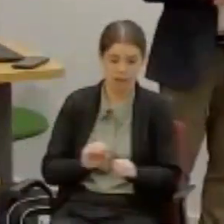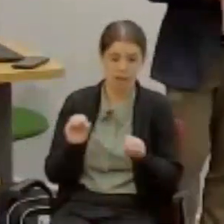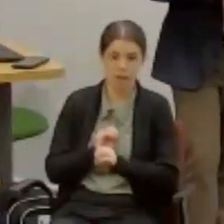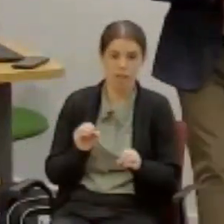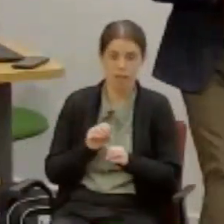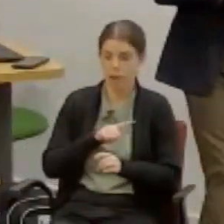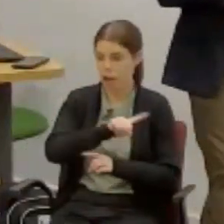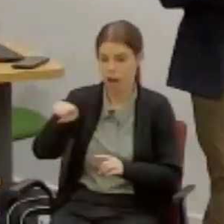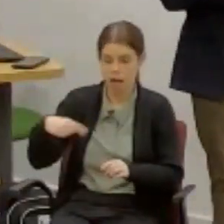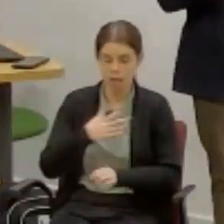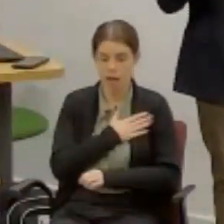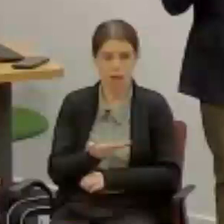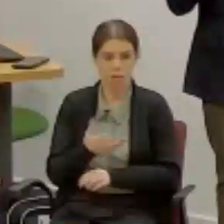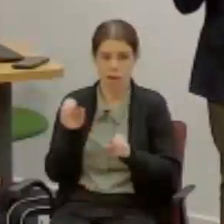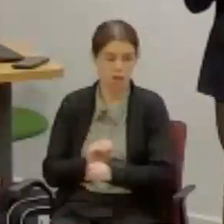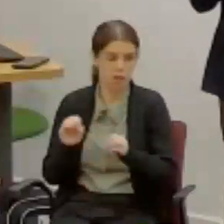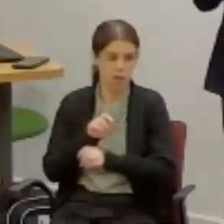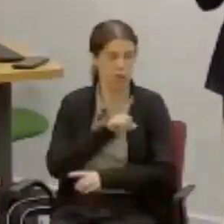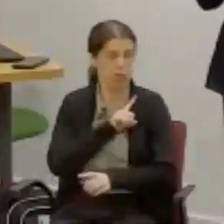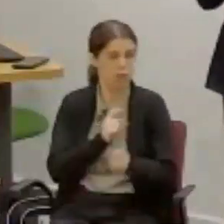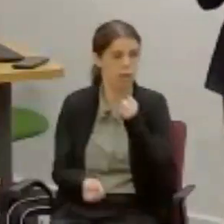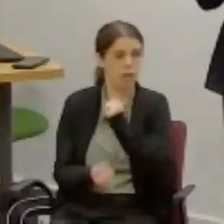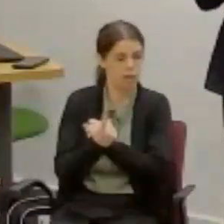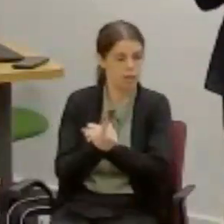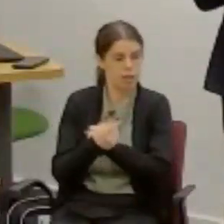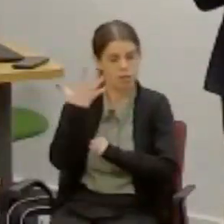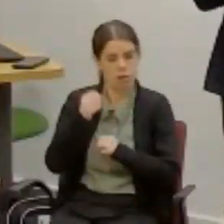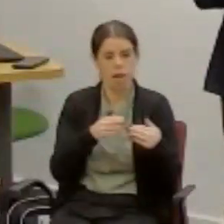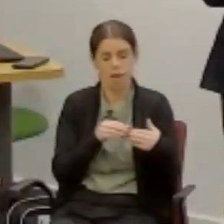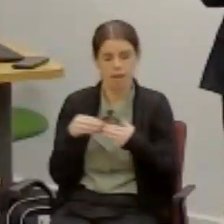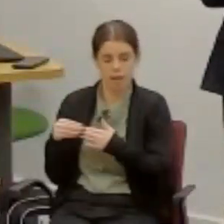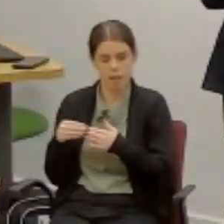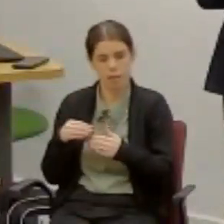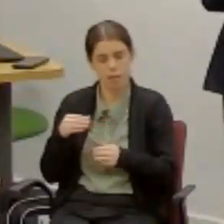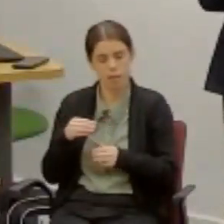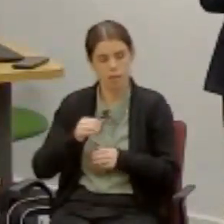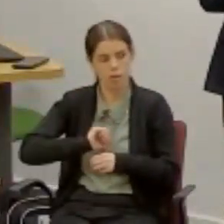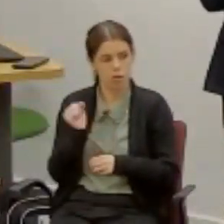So that's how we came up with the Scottish concussion guide. We've been working at that for some time now.